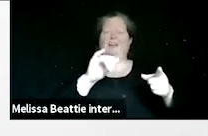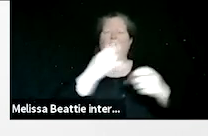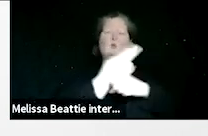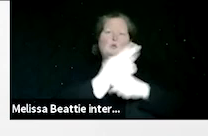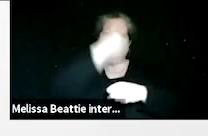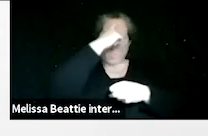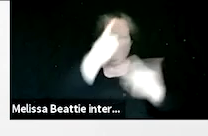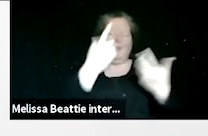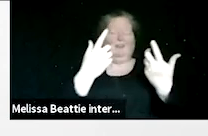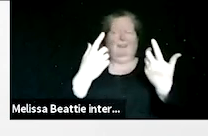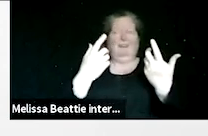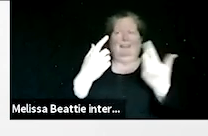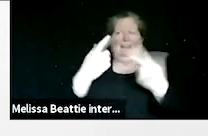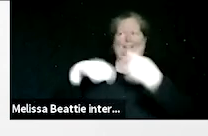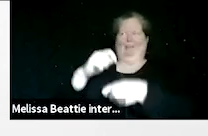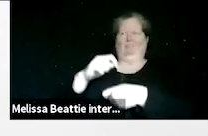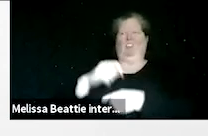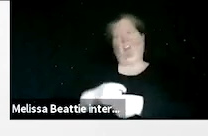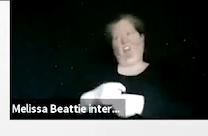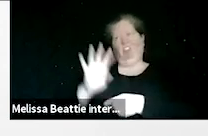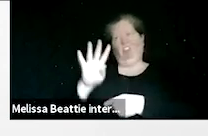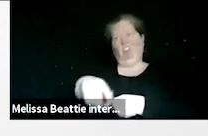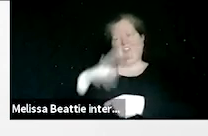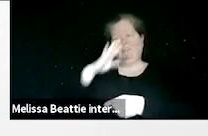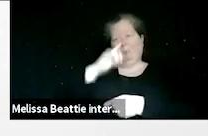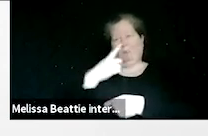Rick Mislan: The engagement brings the pain. I think sometime soon. I knew I keep going